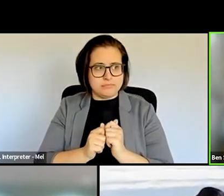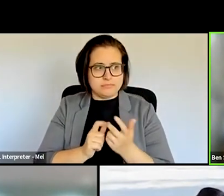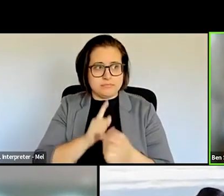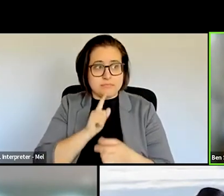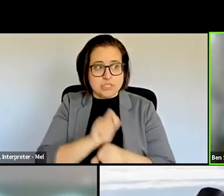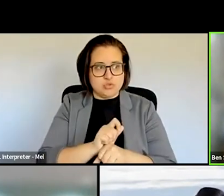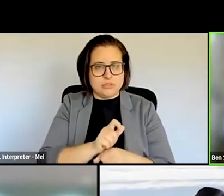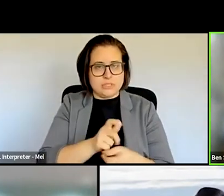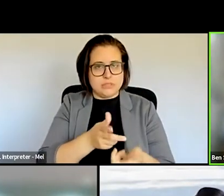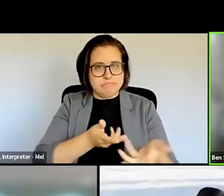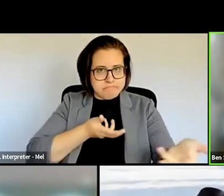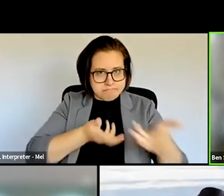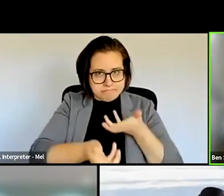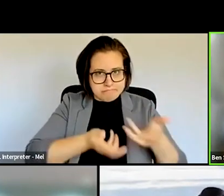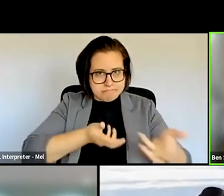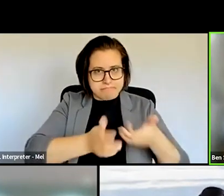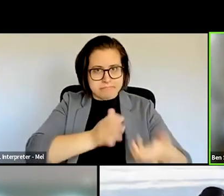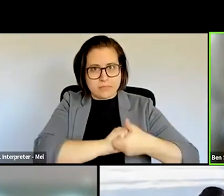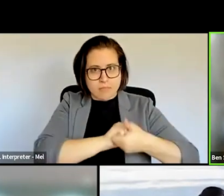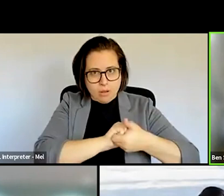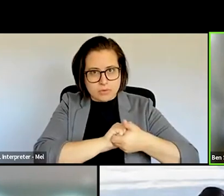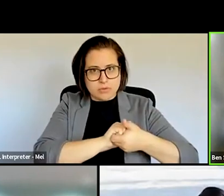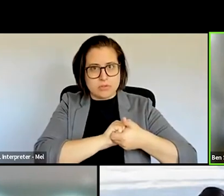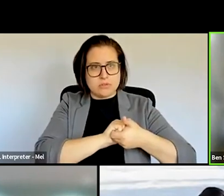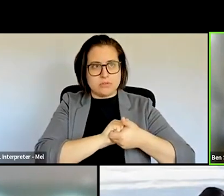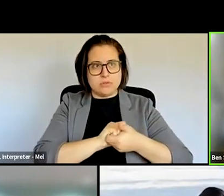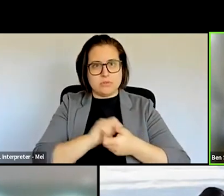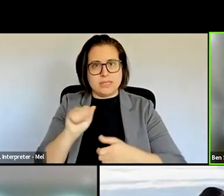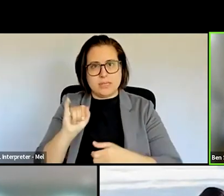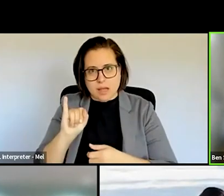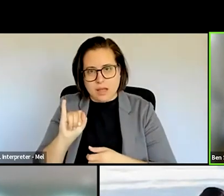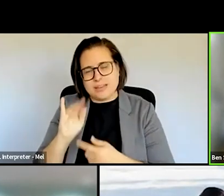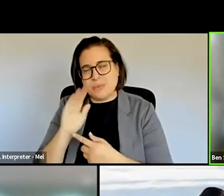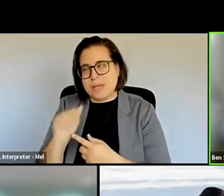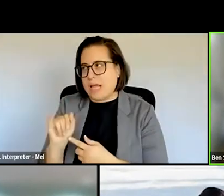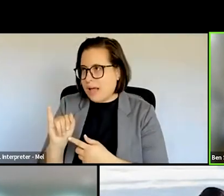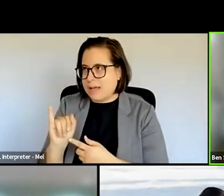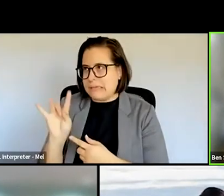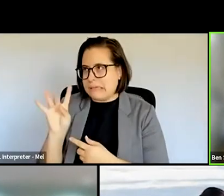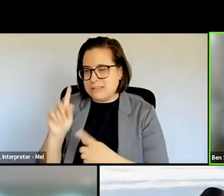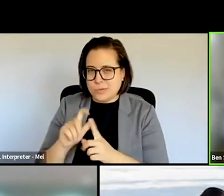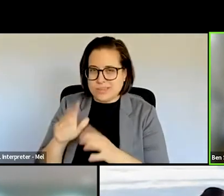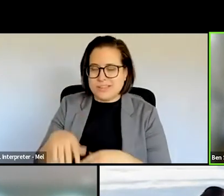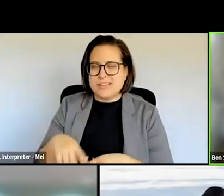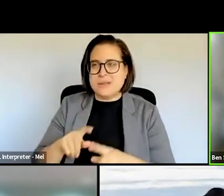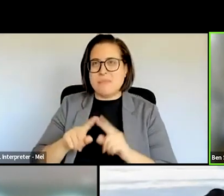in a collaborative way with, I know artificial intelligence is a terrible term, but with these